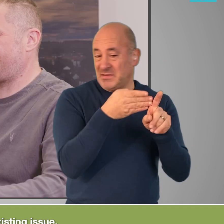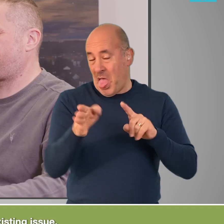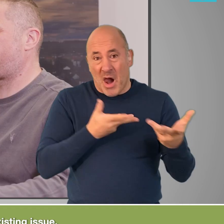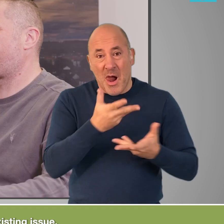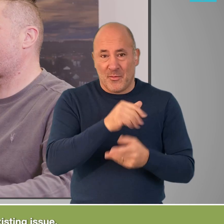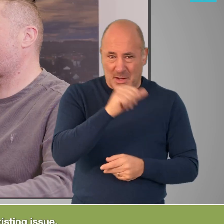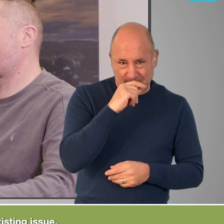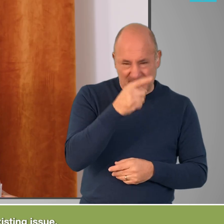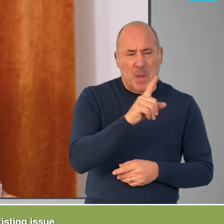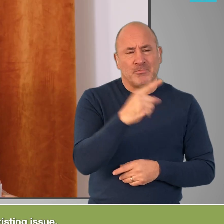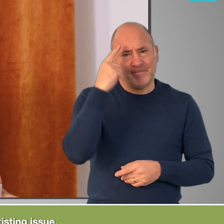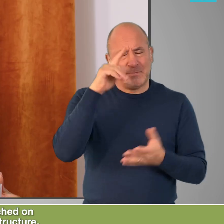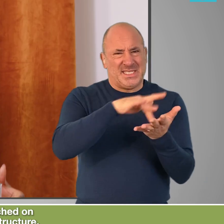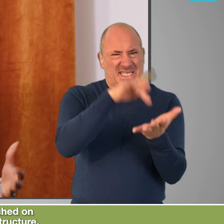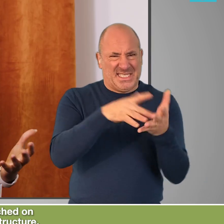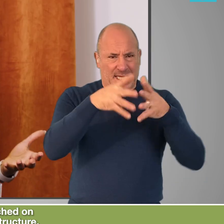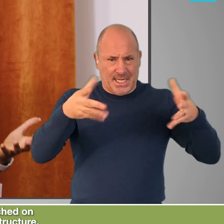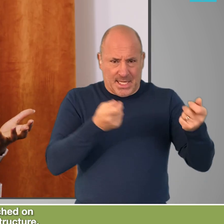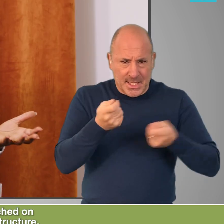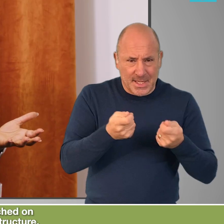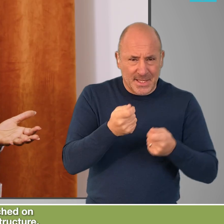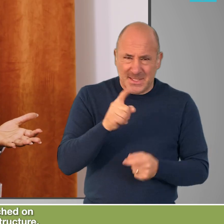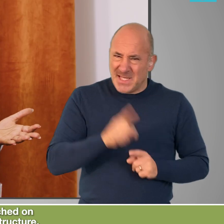there is the kind of existing issue, which is a stretched on the ground infrastructure.